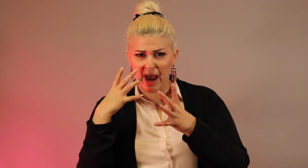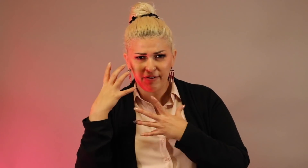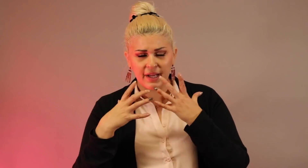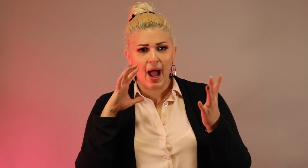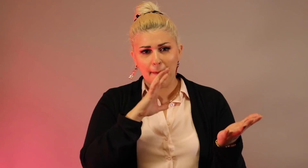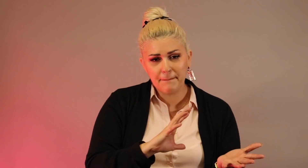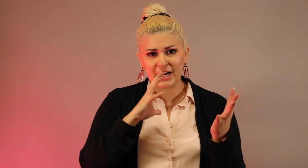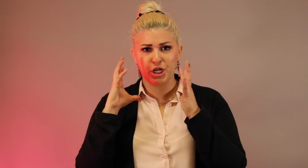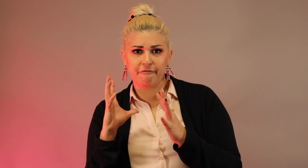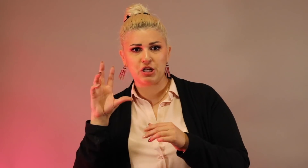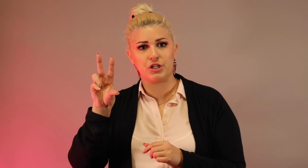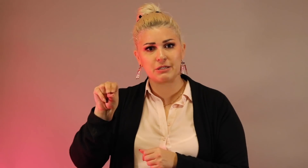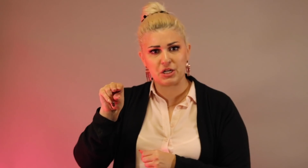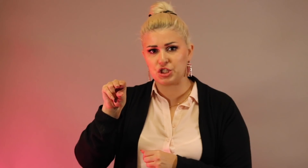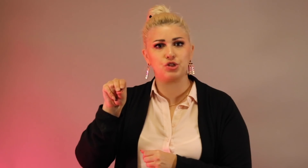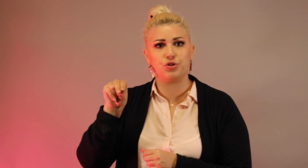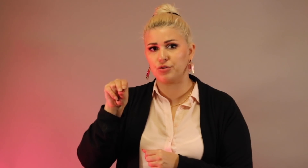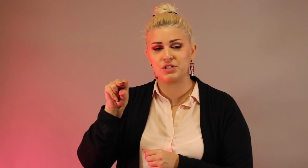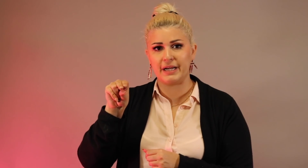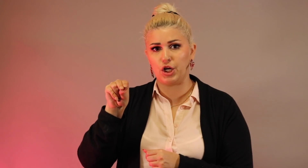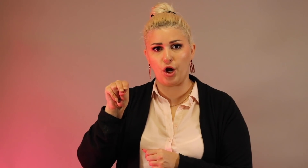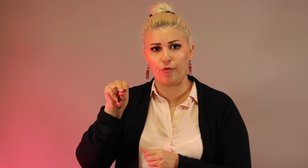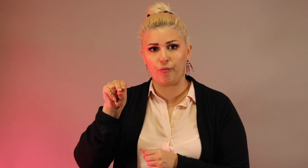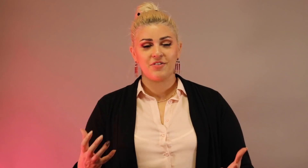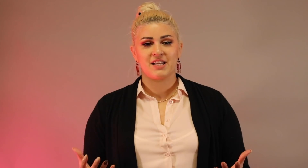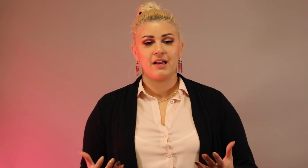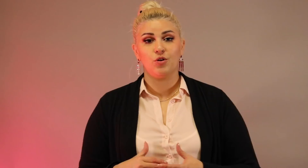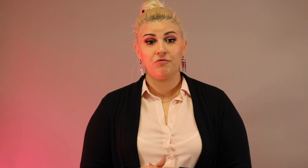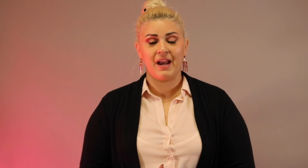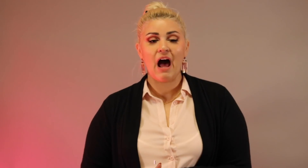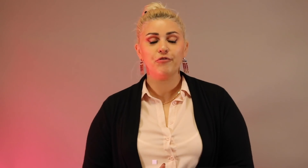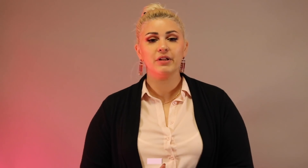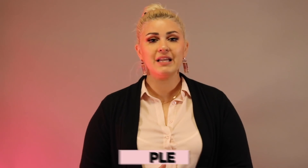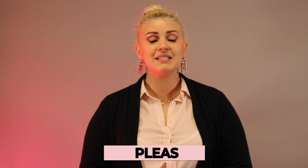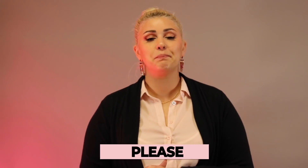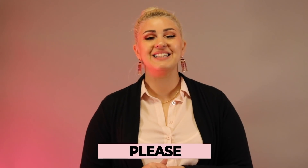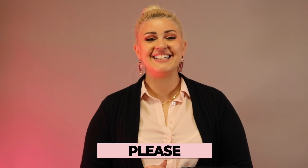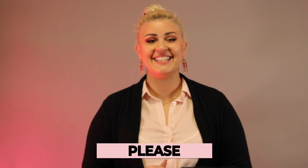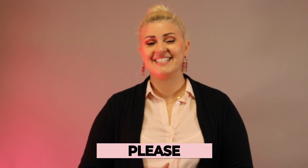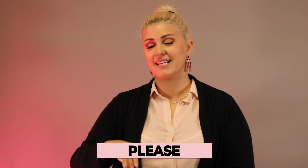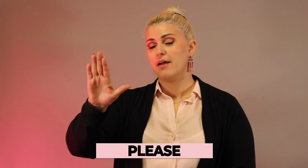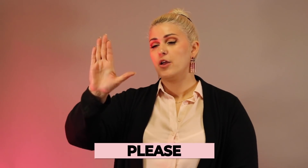or have a matching facial expression to your signing no. Another sign you will find helpful is please.